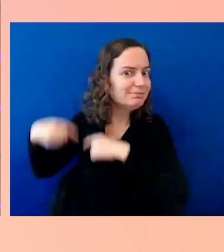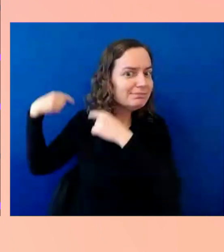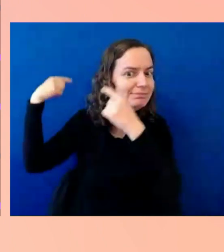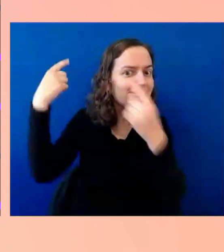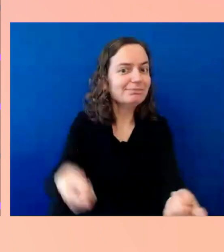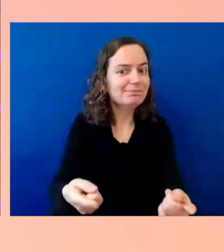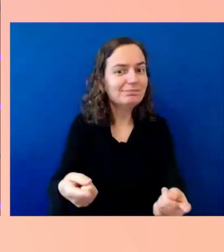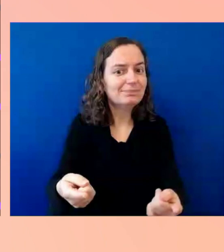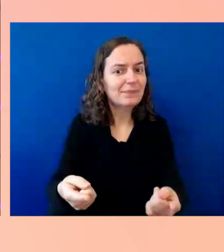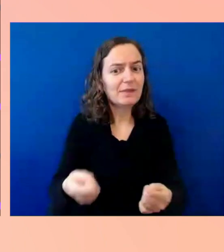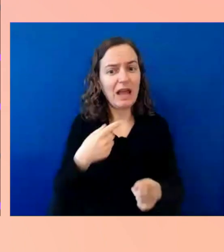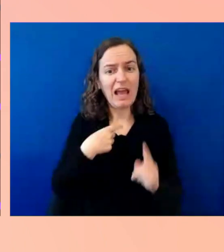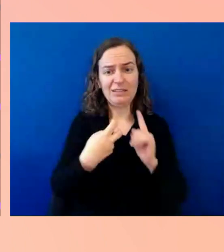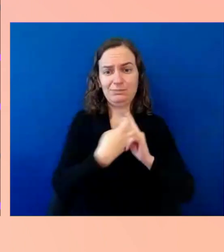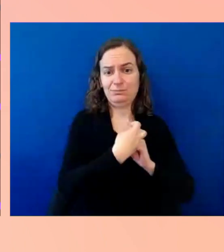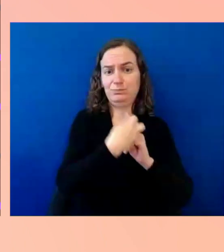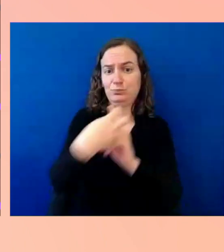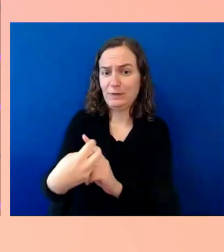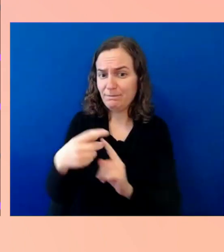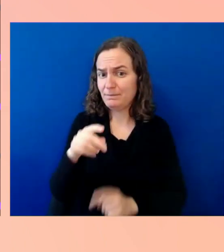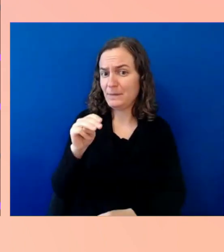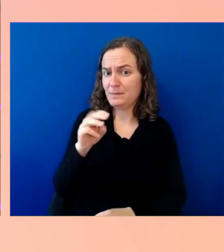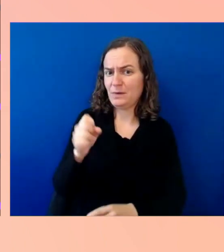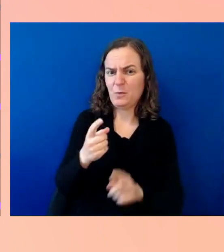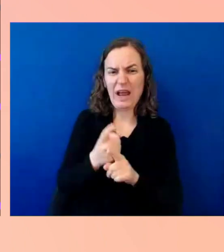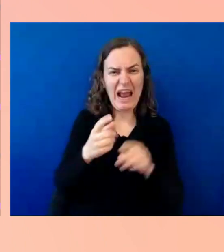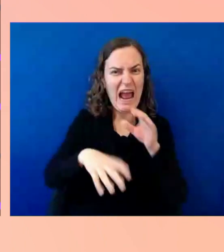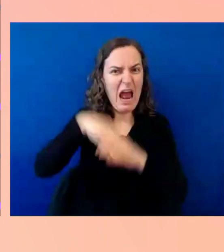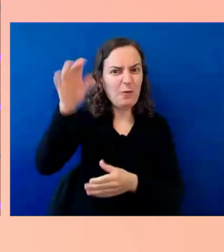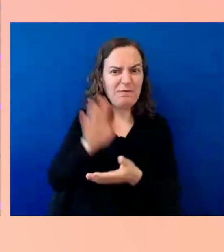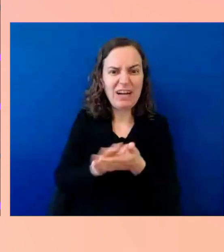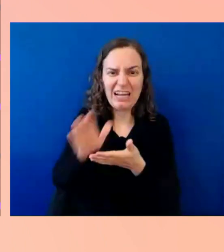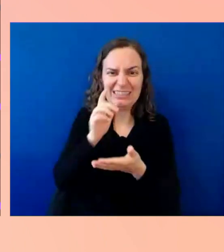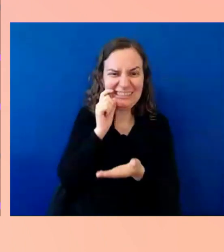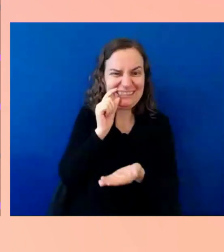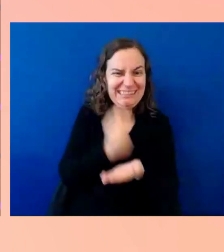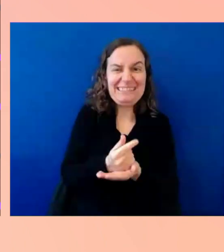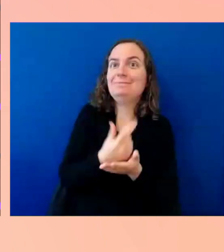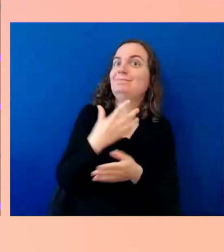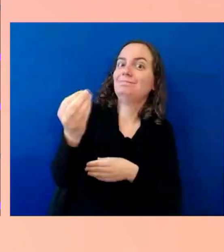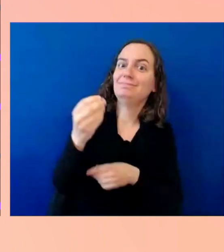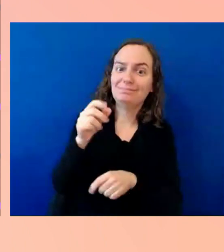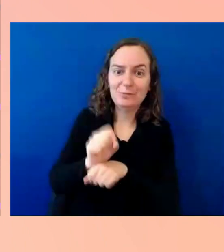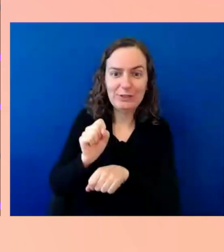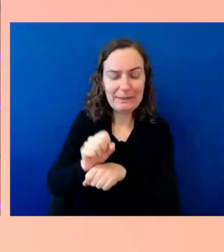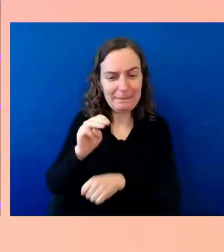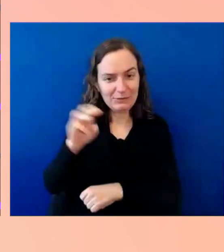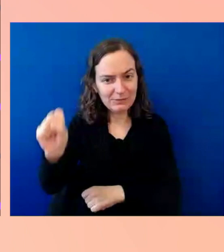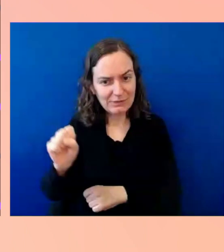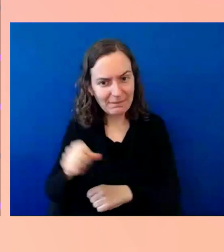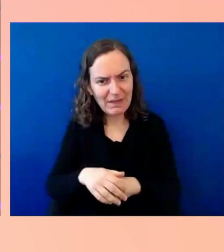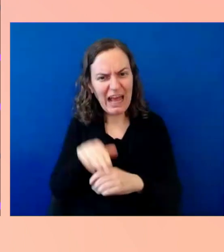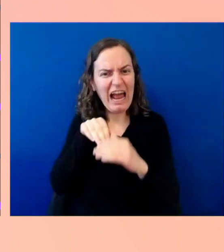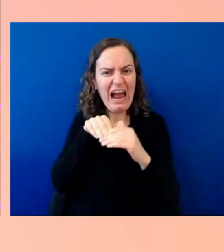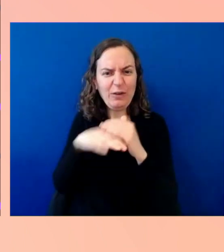college as an entry level PM for developer tools. But my journey to computer science was not a straightforward one.